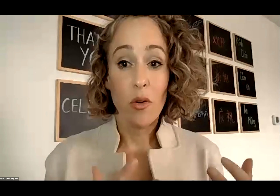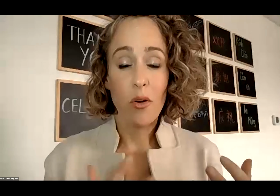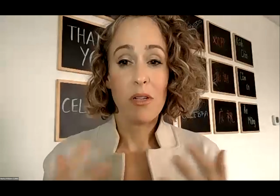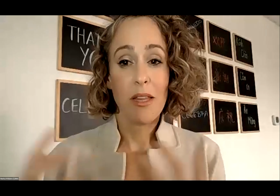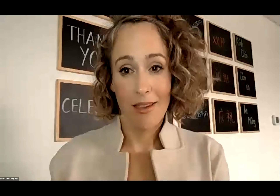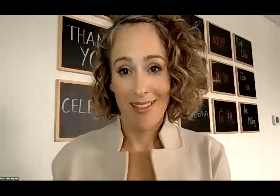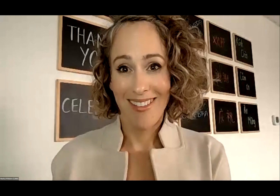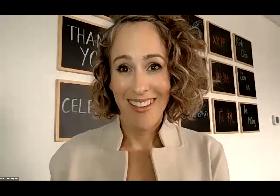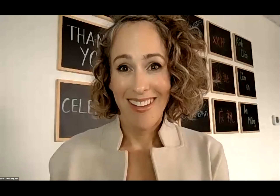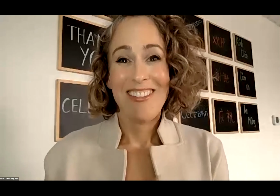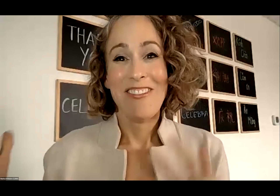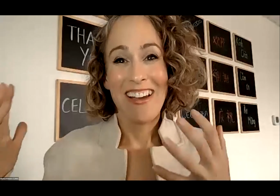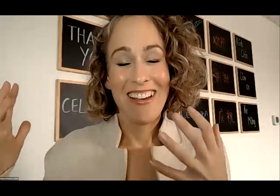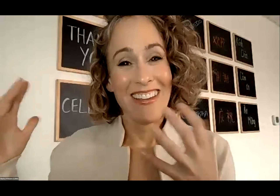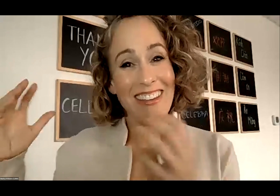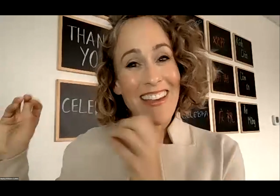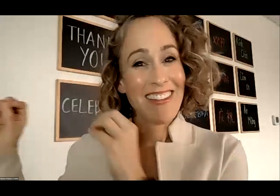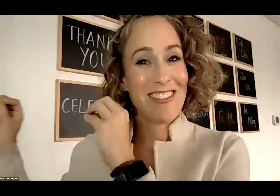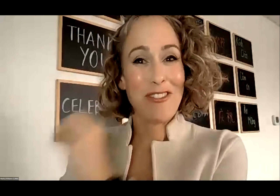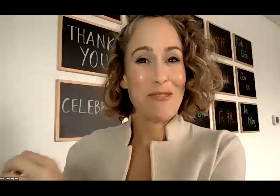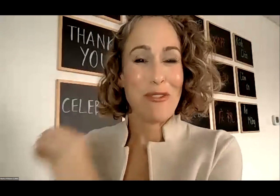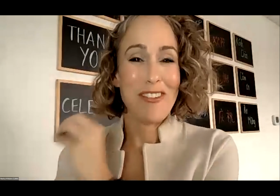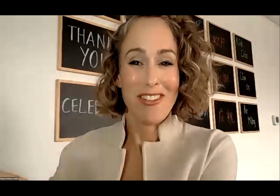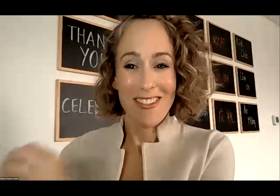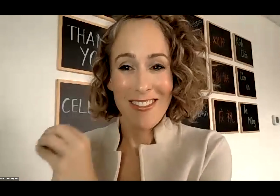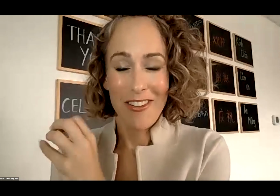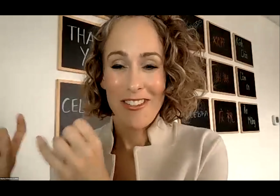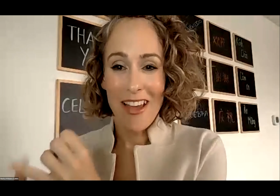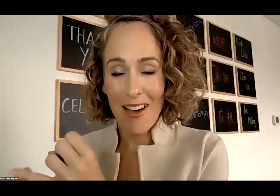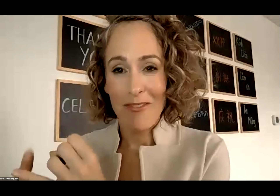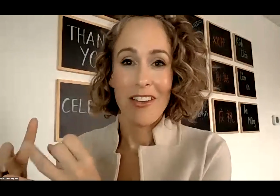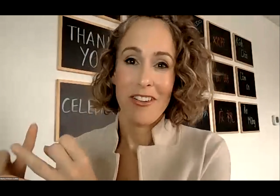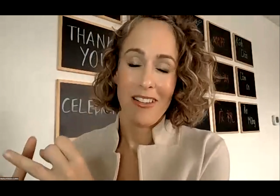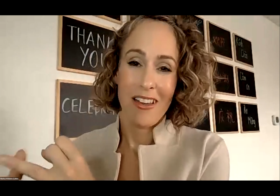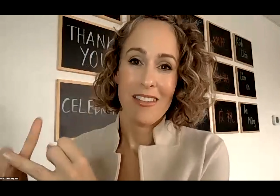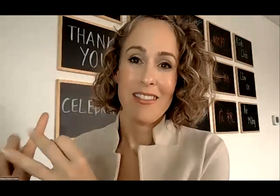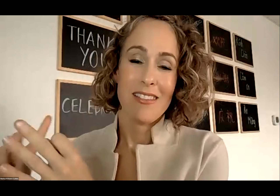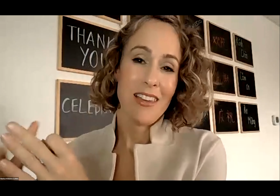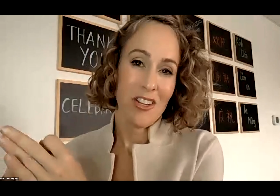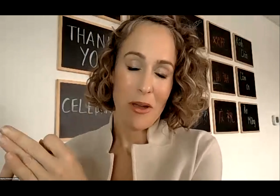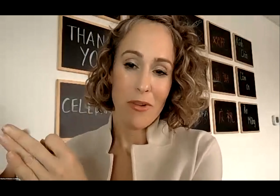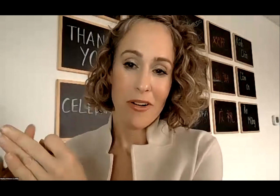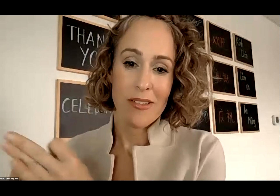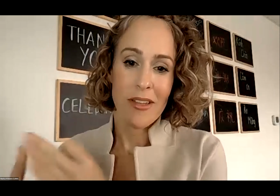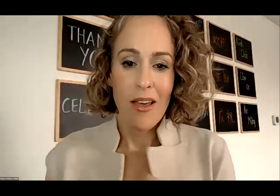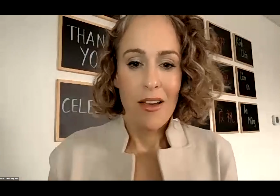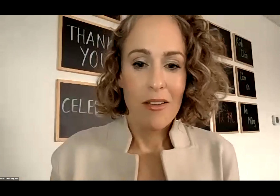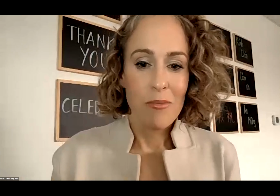your plan to get service provisions to your staff, and your clients, and your members.